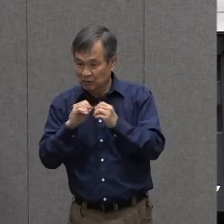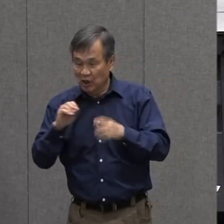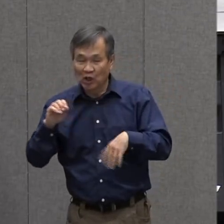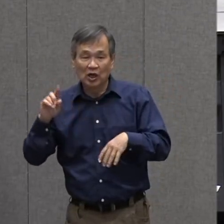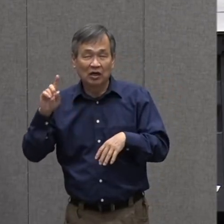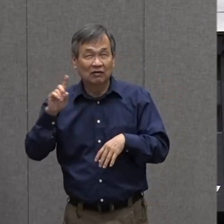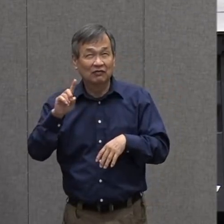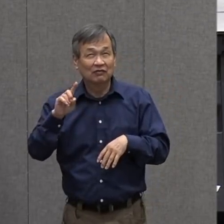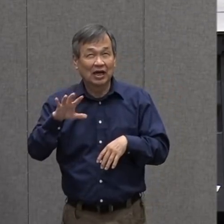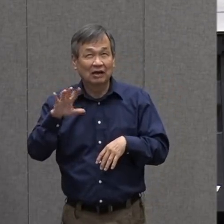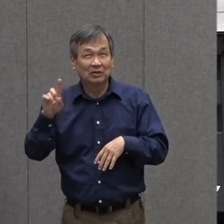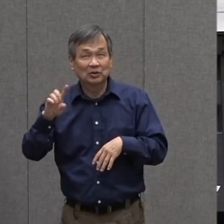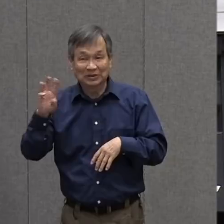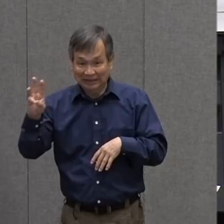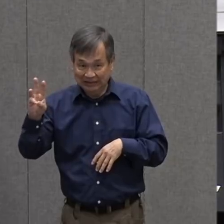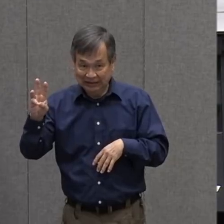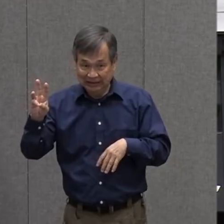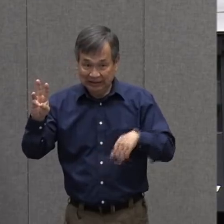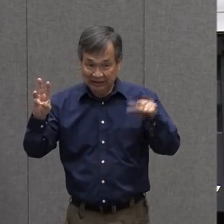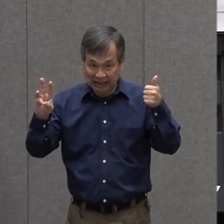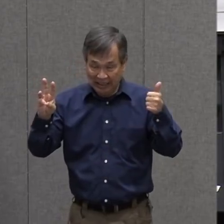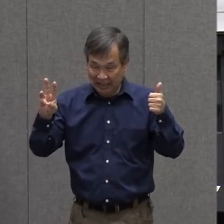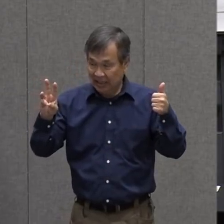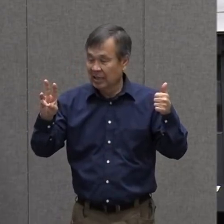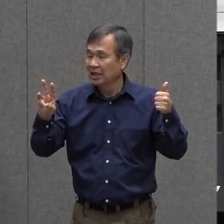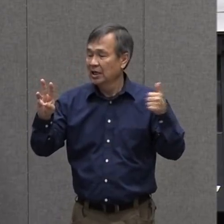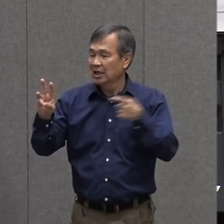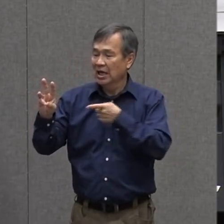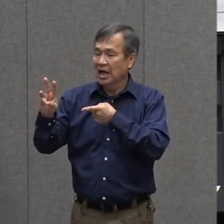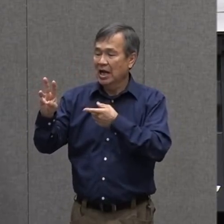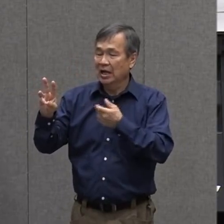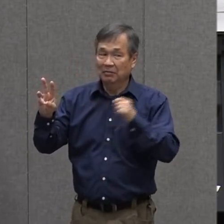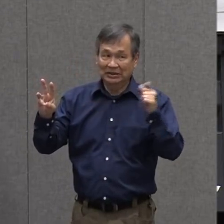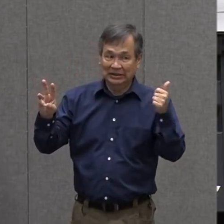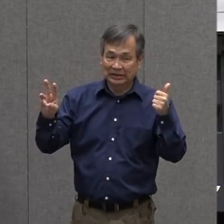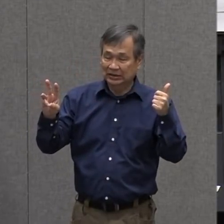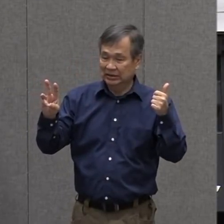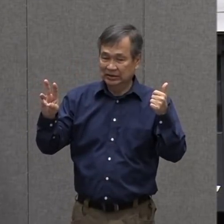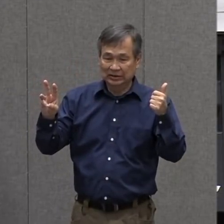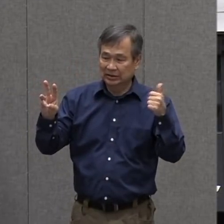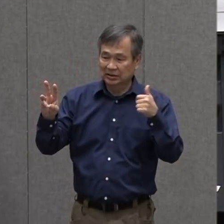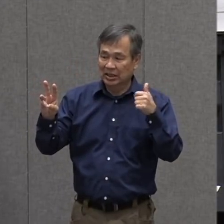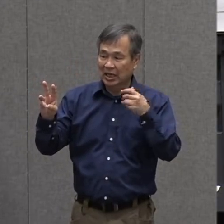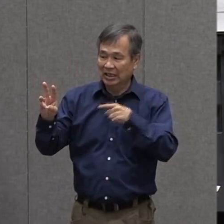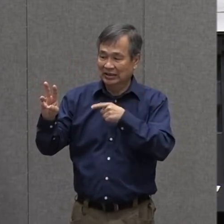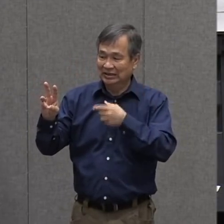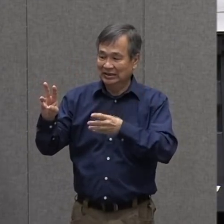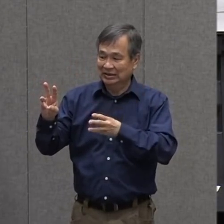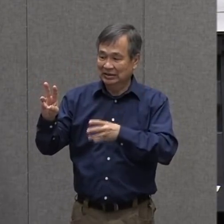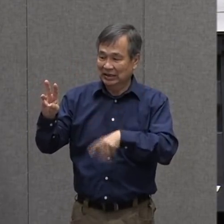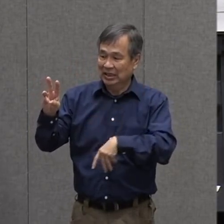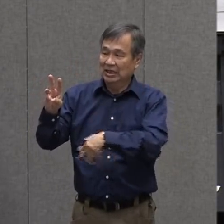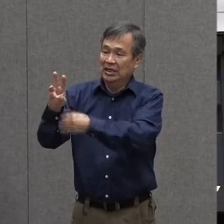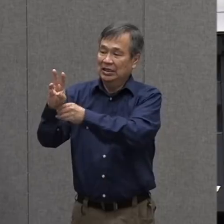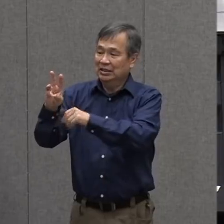so five plus one is six and then again I met 10. So I know my 10, I need 10 more to get there.